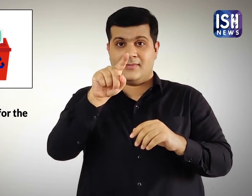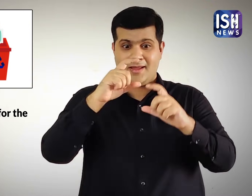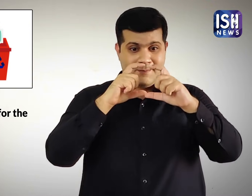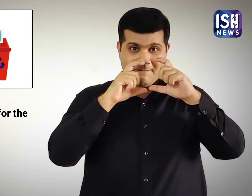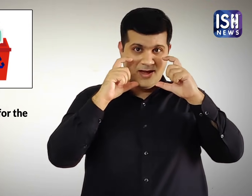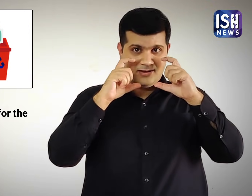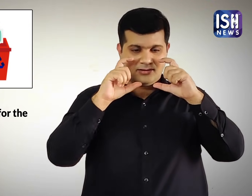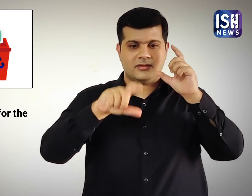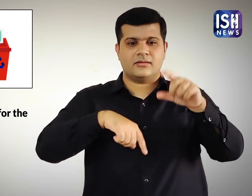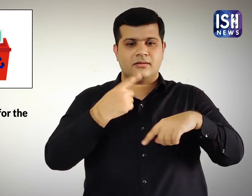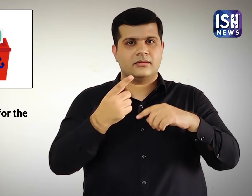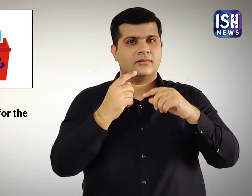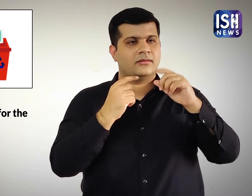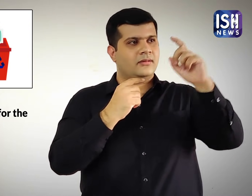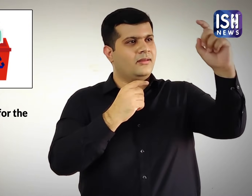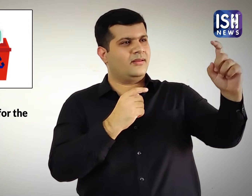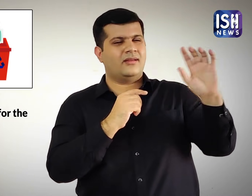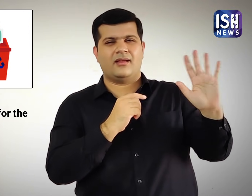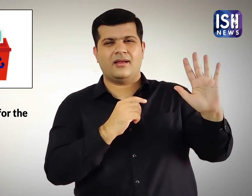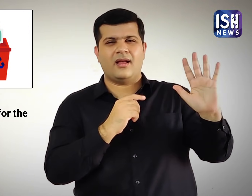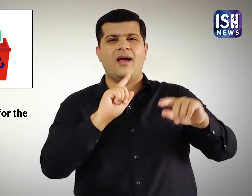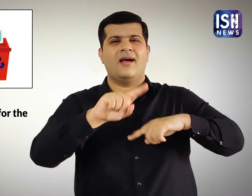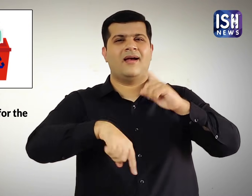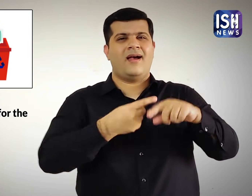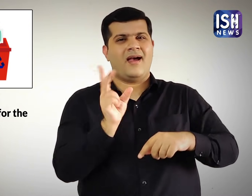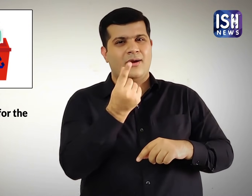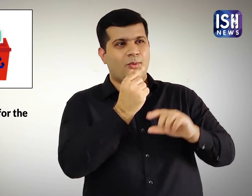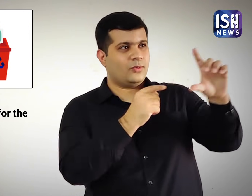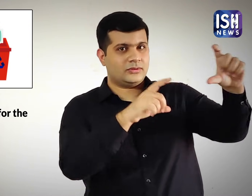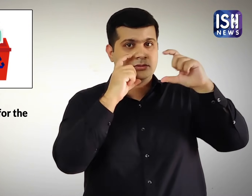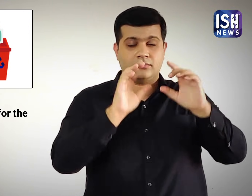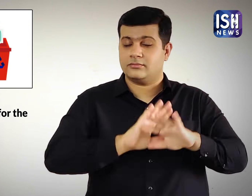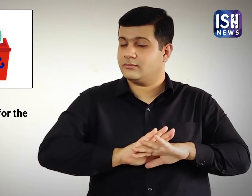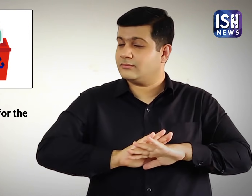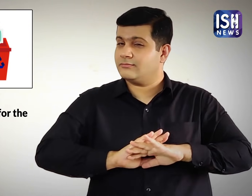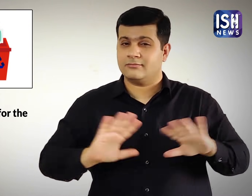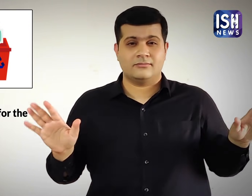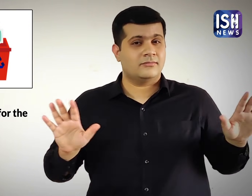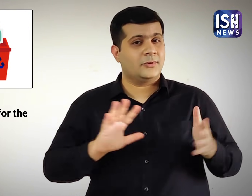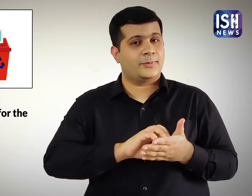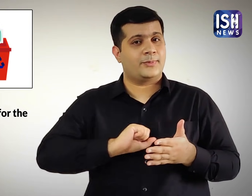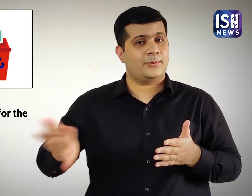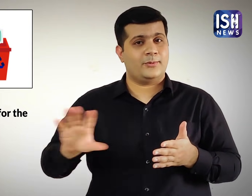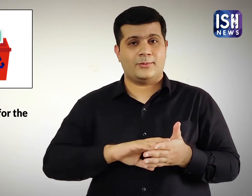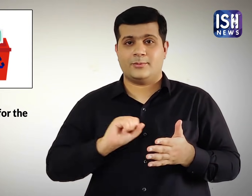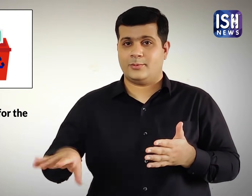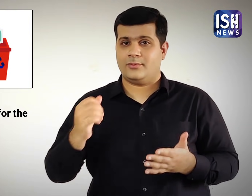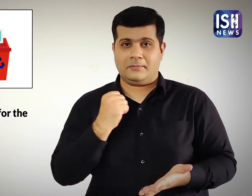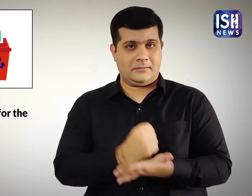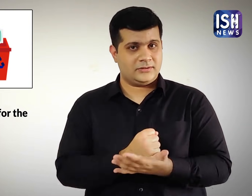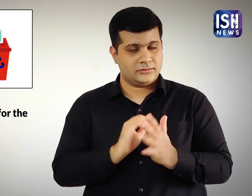Do not reuse mask.